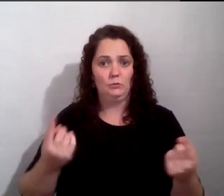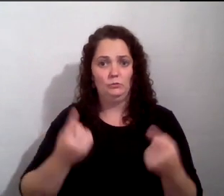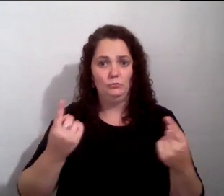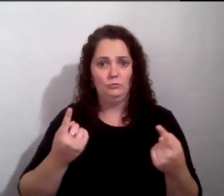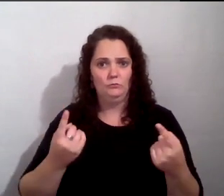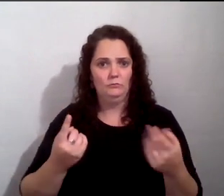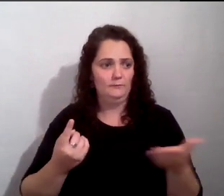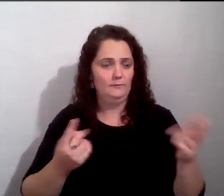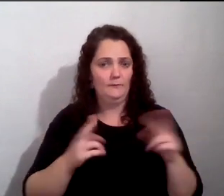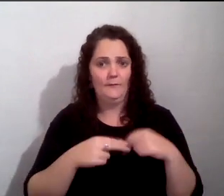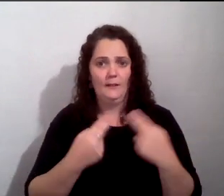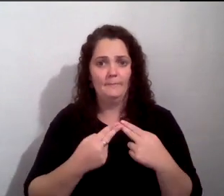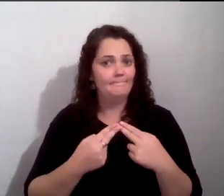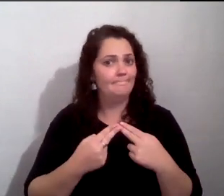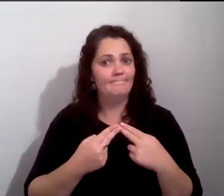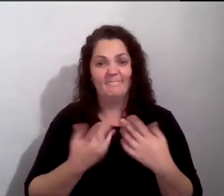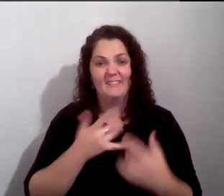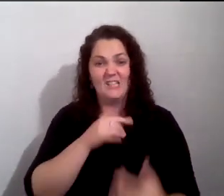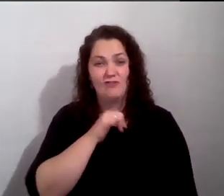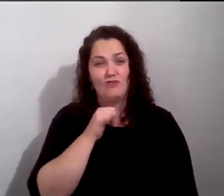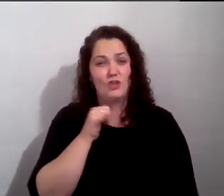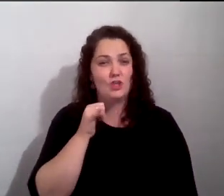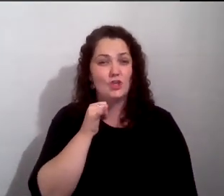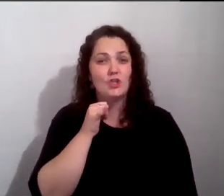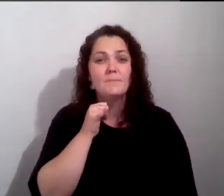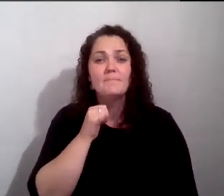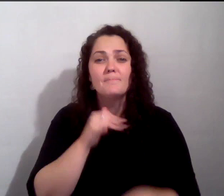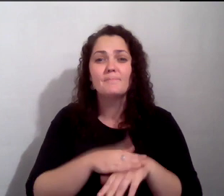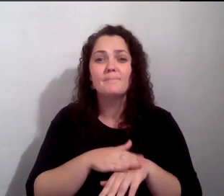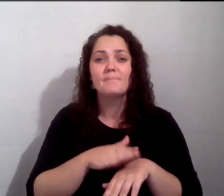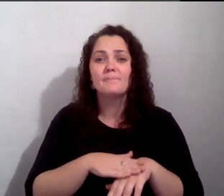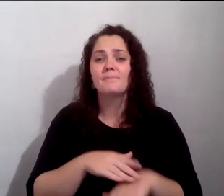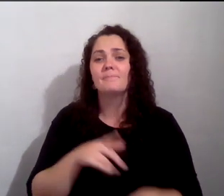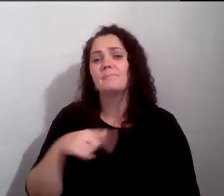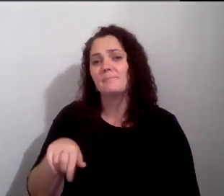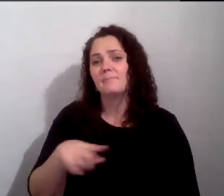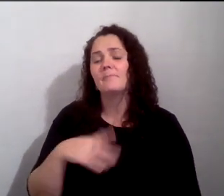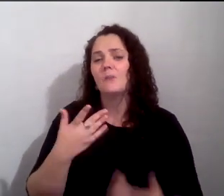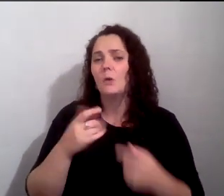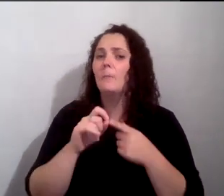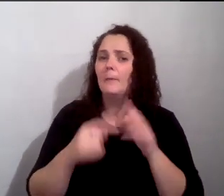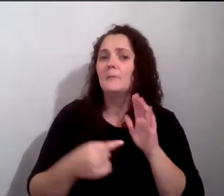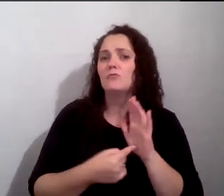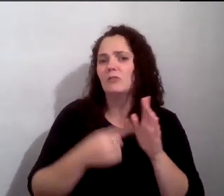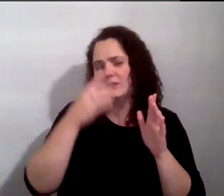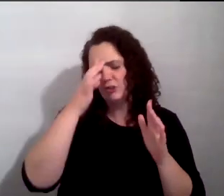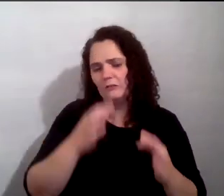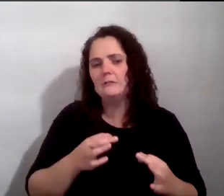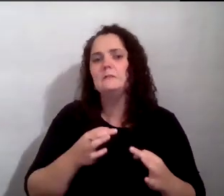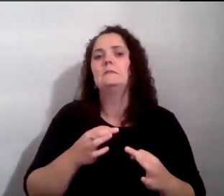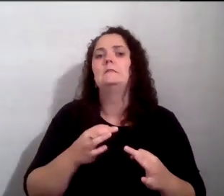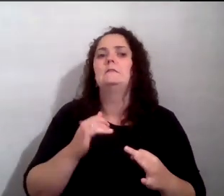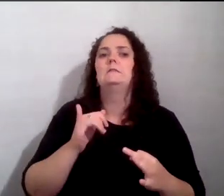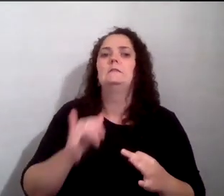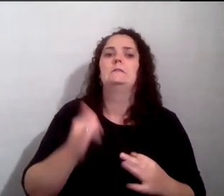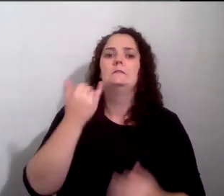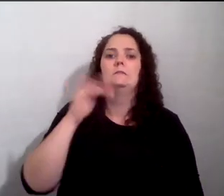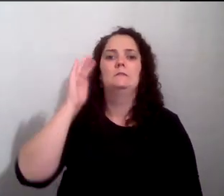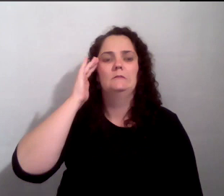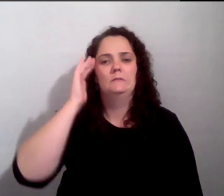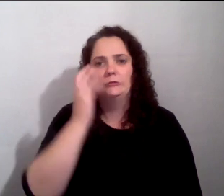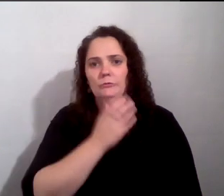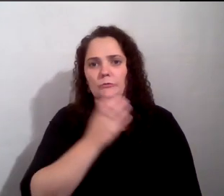and tradition. Okay so we're going to leap back to another